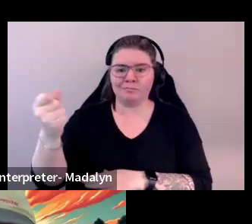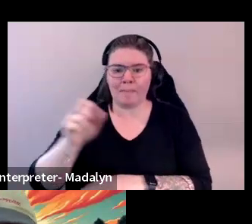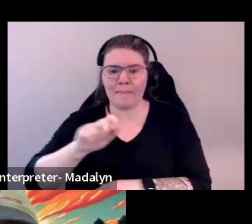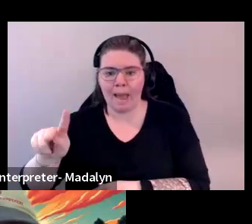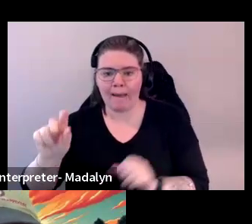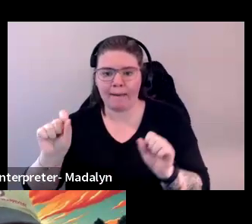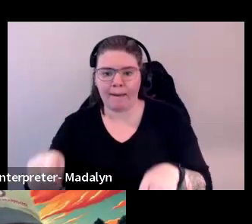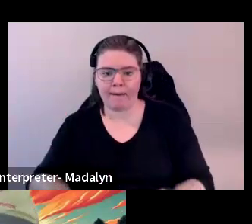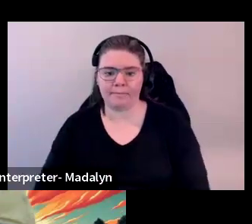Tom Olin: For sure.